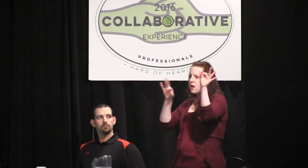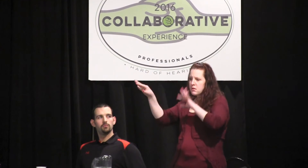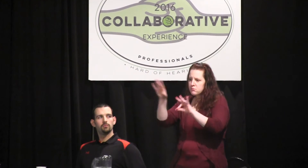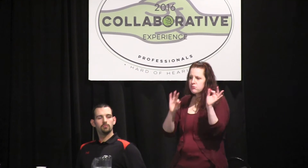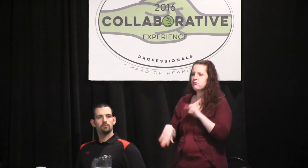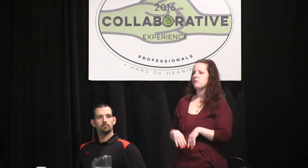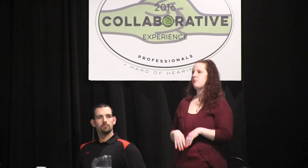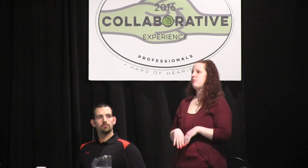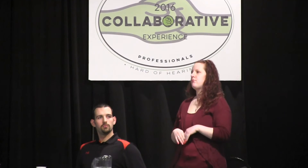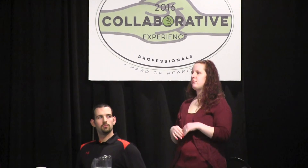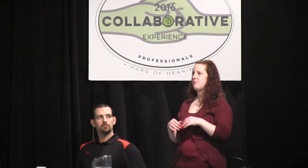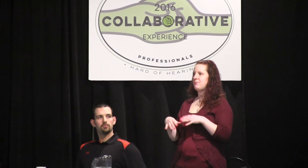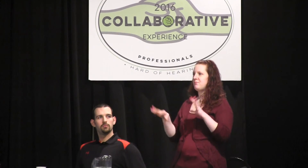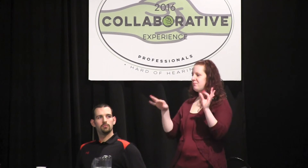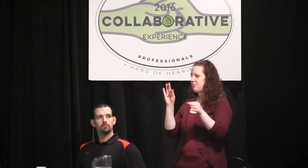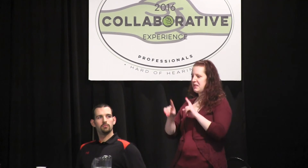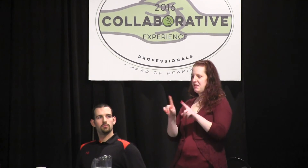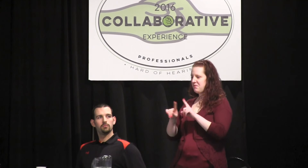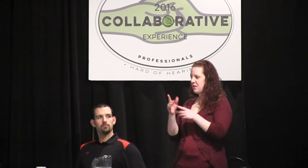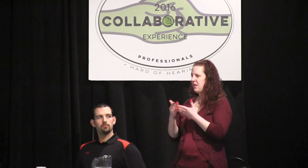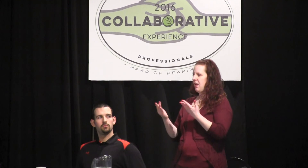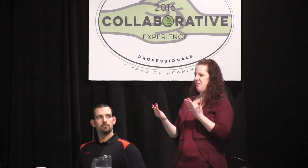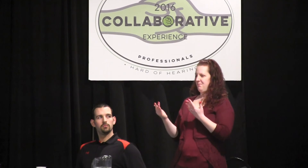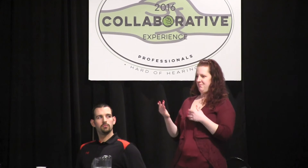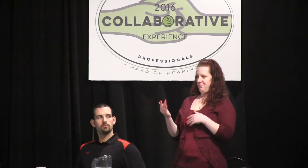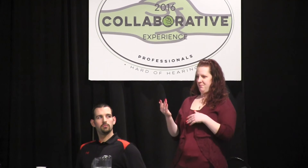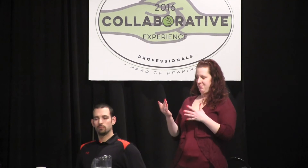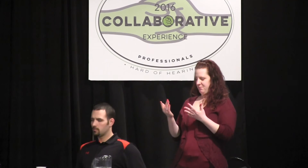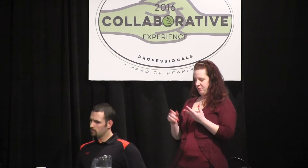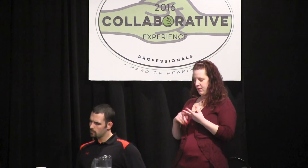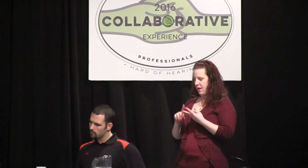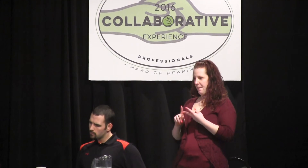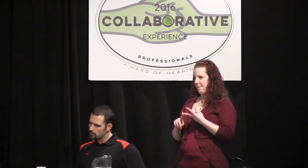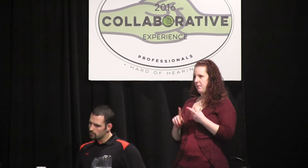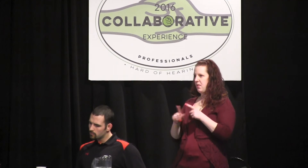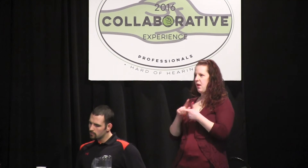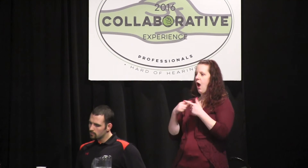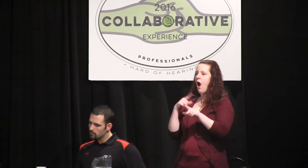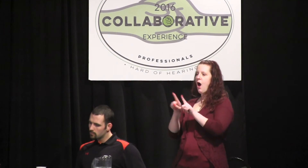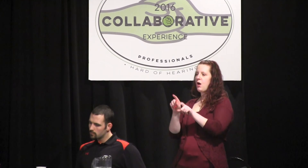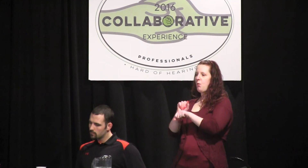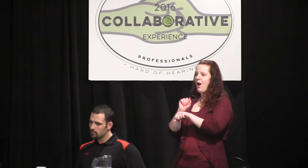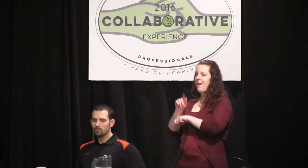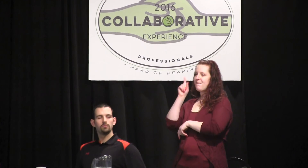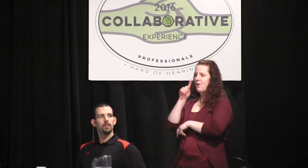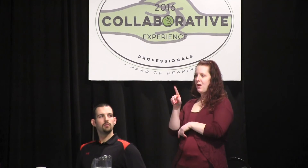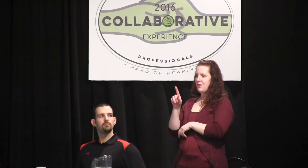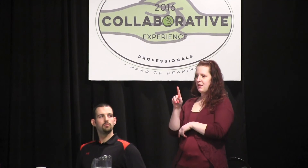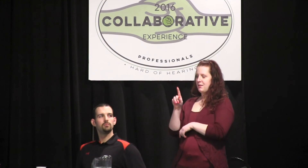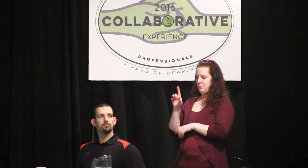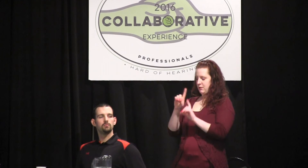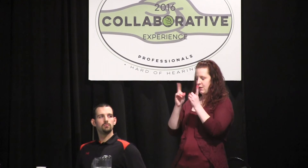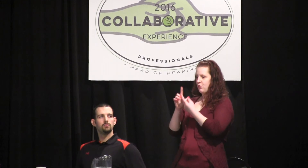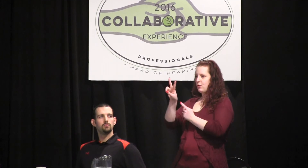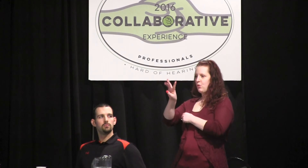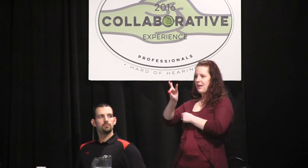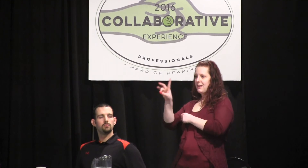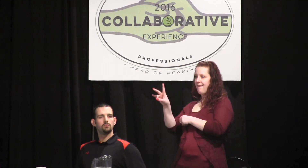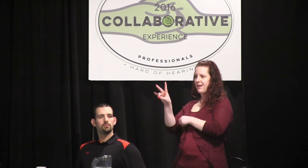I made boxes and I picked the orders.